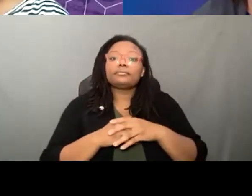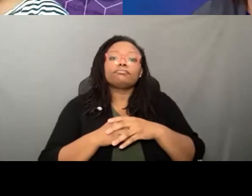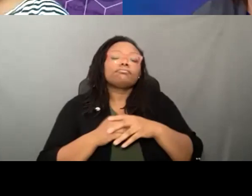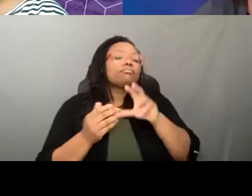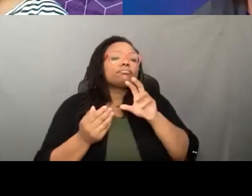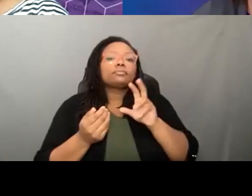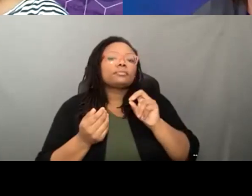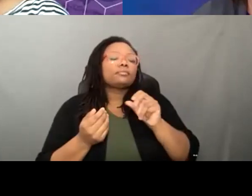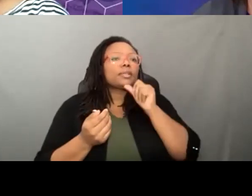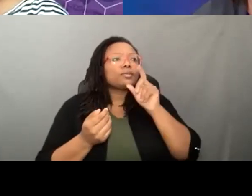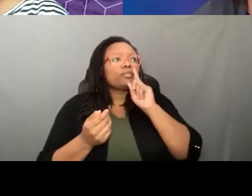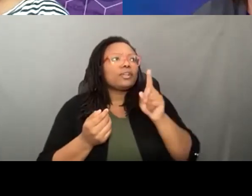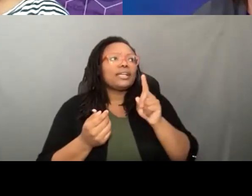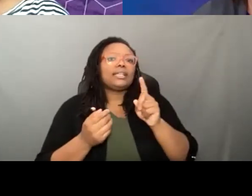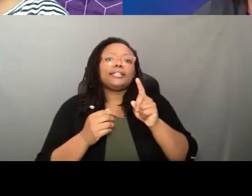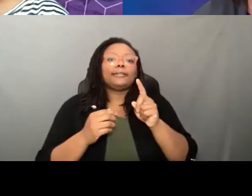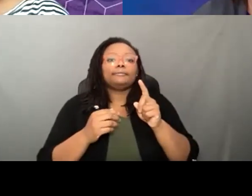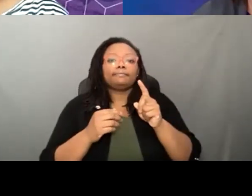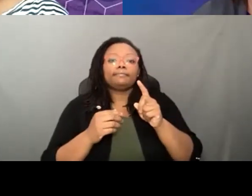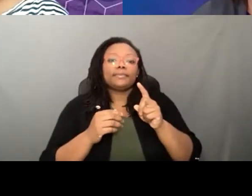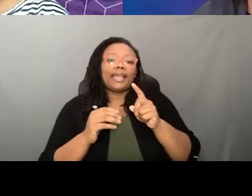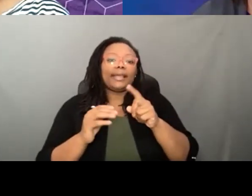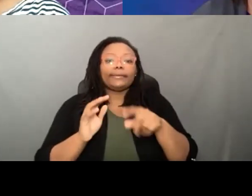I wouldn't say it's really viewed and used as a black mark.